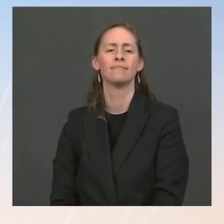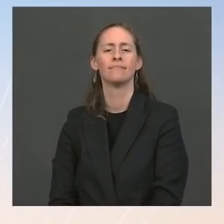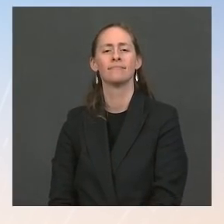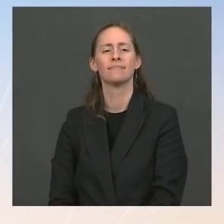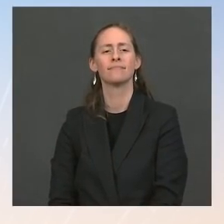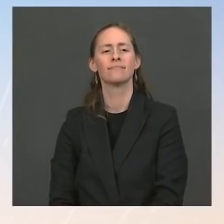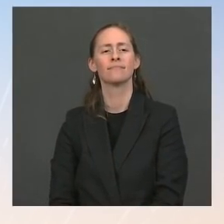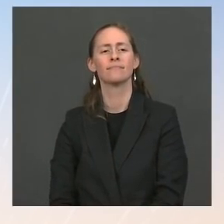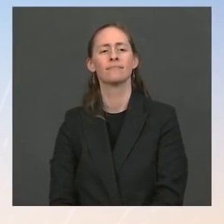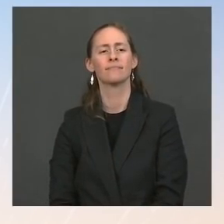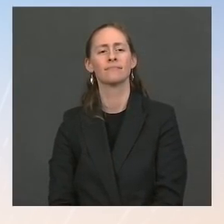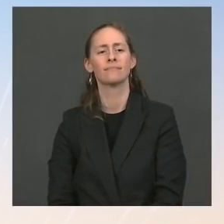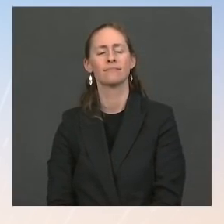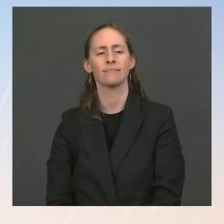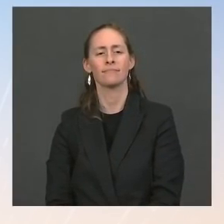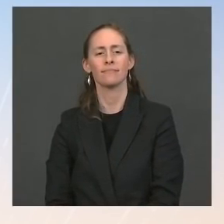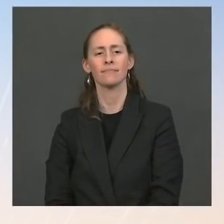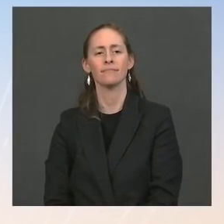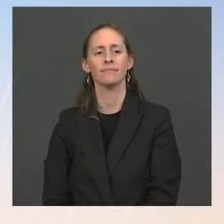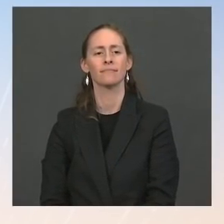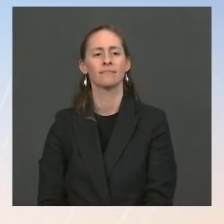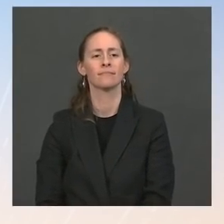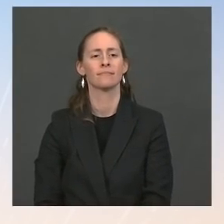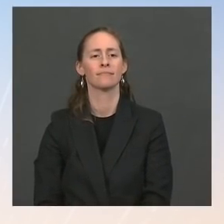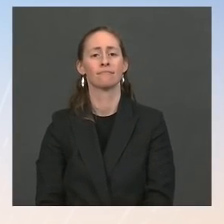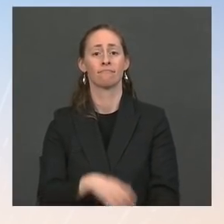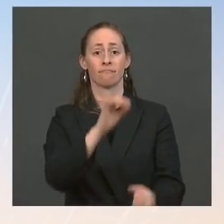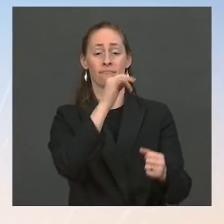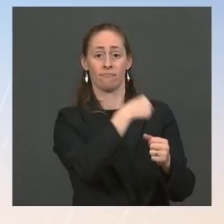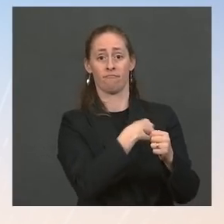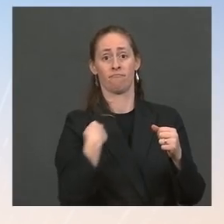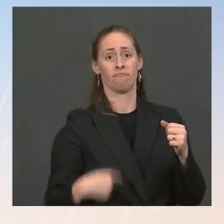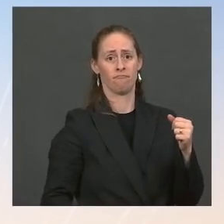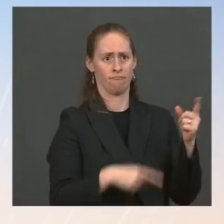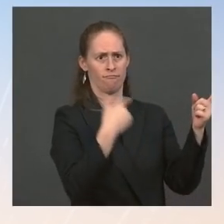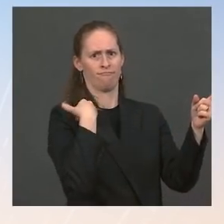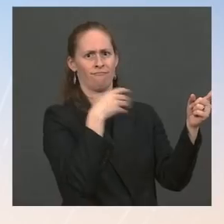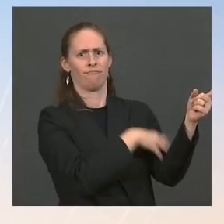that this relationship, these ongoing discussions between President Biden and President Xi,